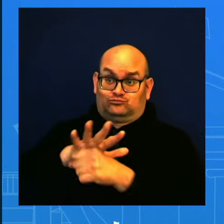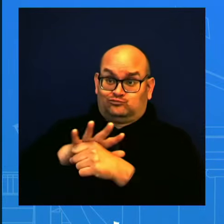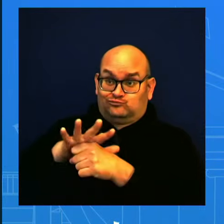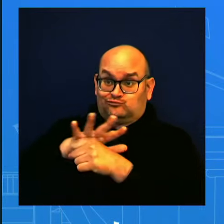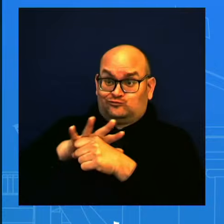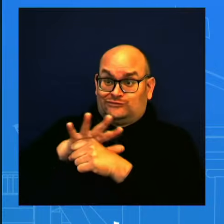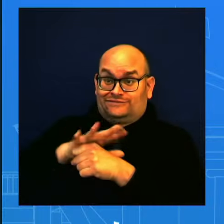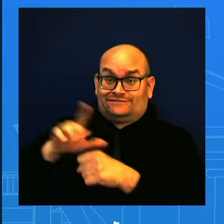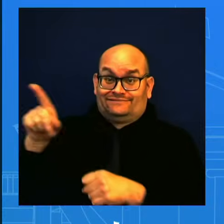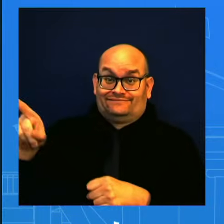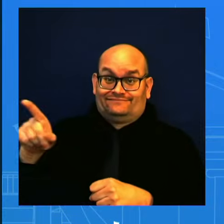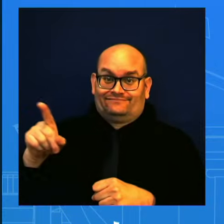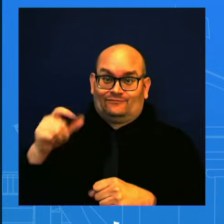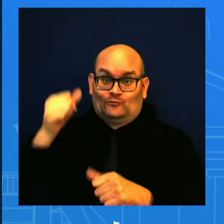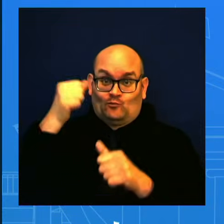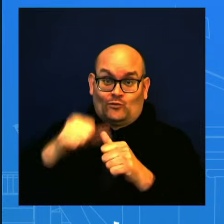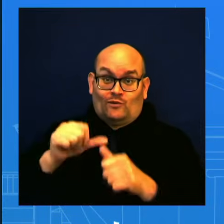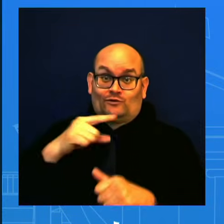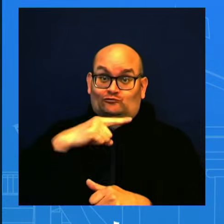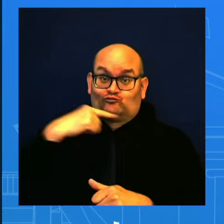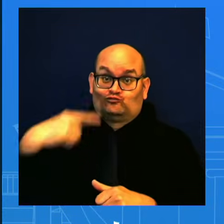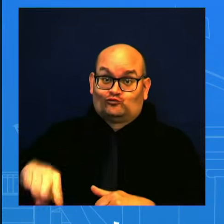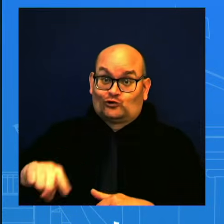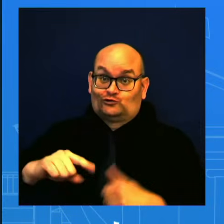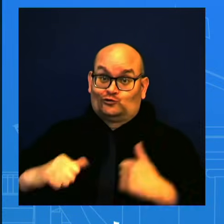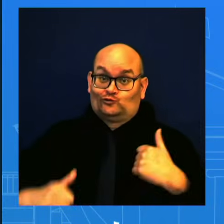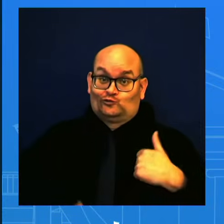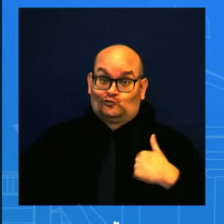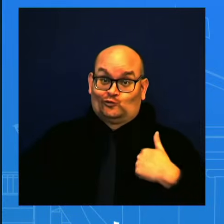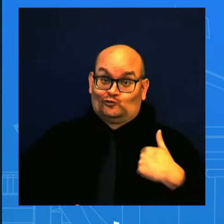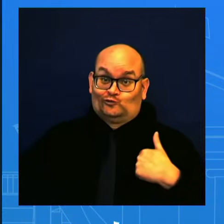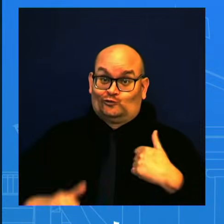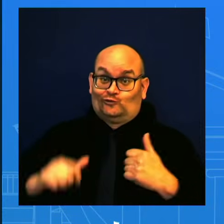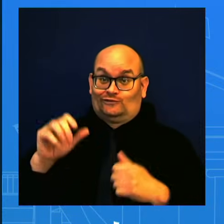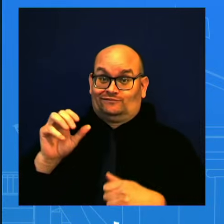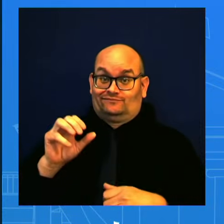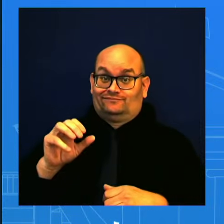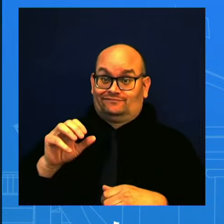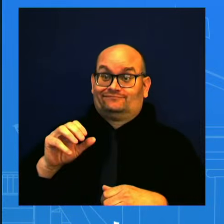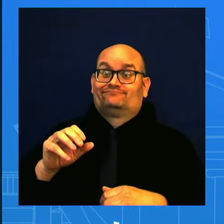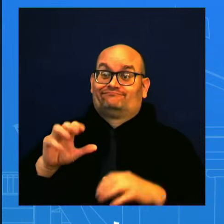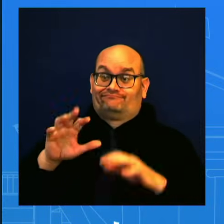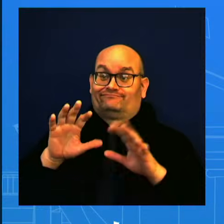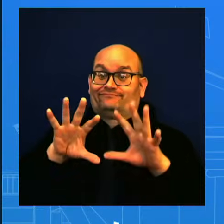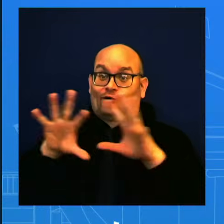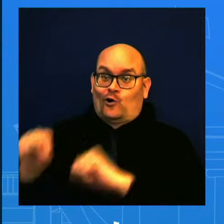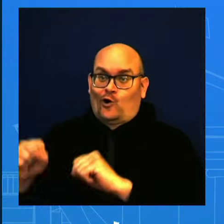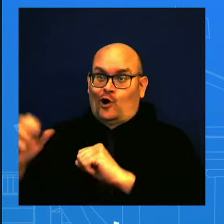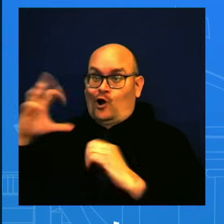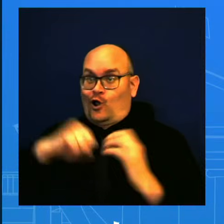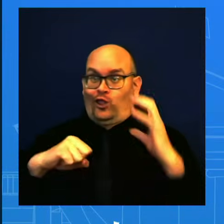for some time, for a few decades. They have worked closely together on getting a lot of things done in the past three and a half years.